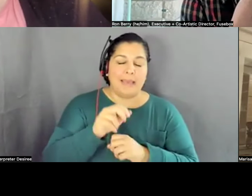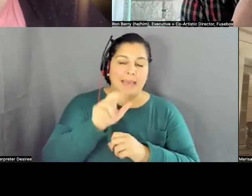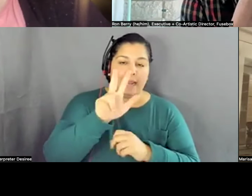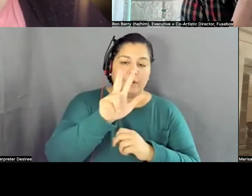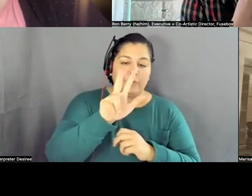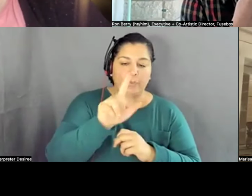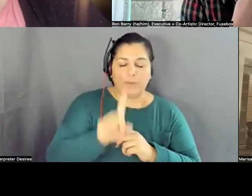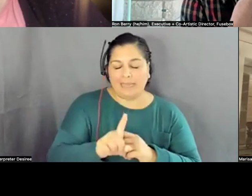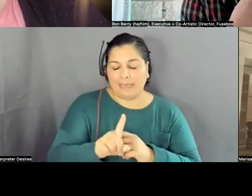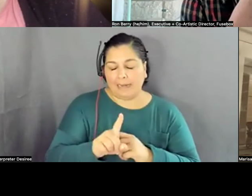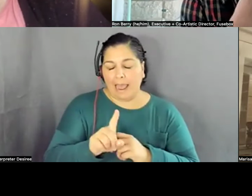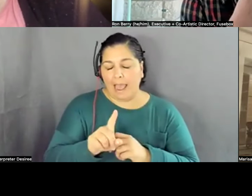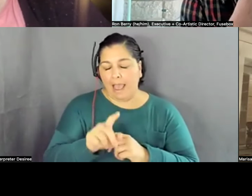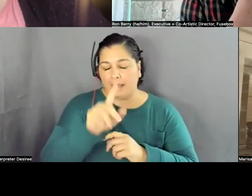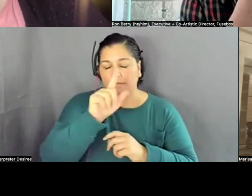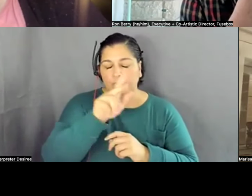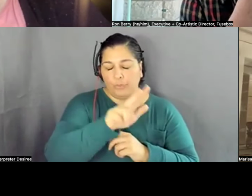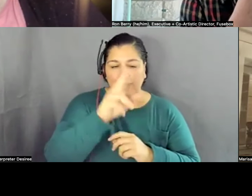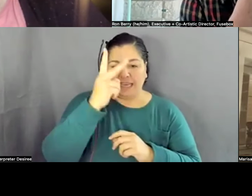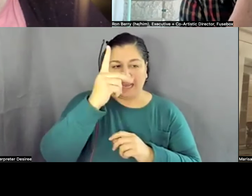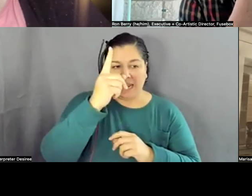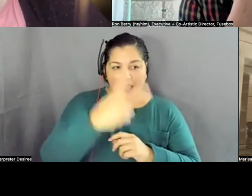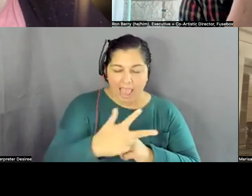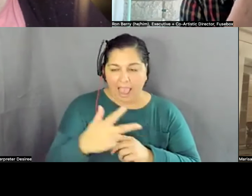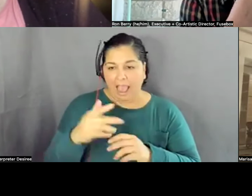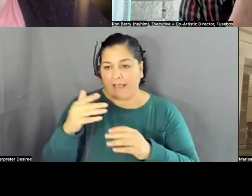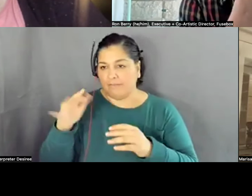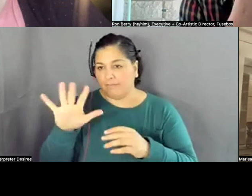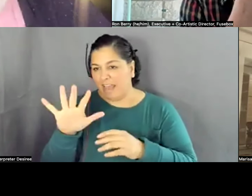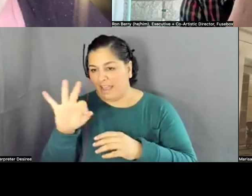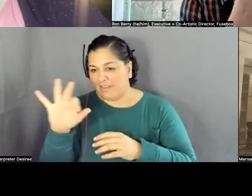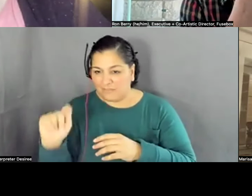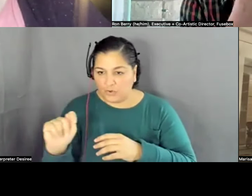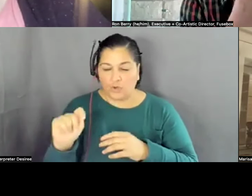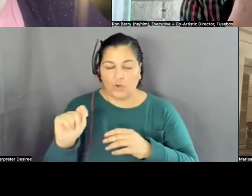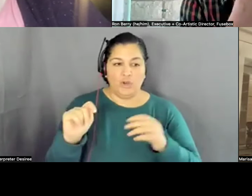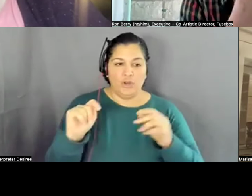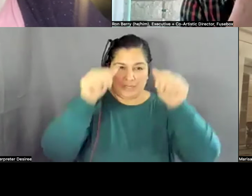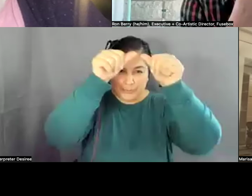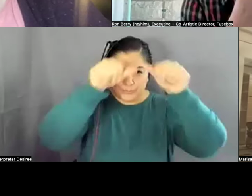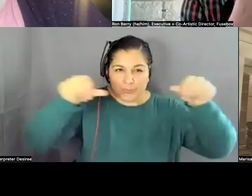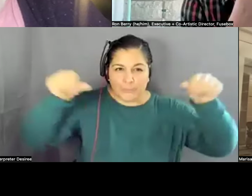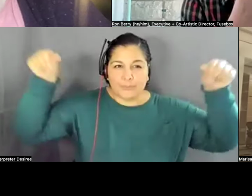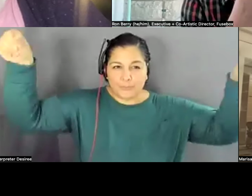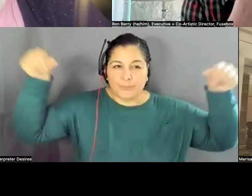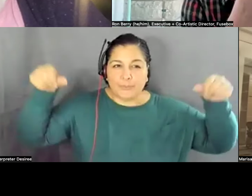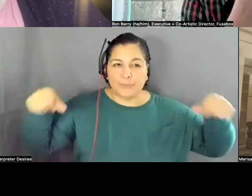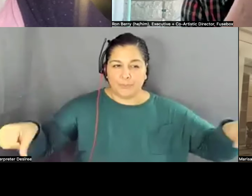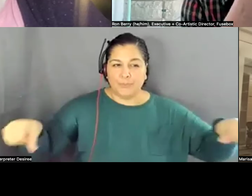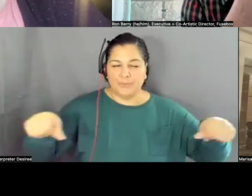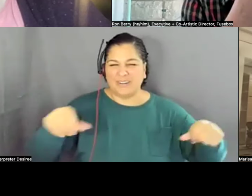feet banners, made out of canvas. If there was an organization that wanted to have some kind of public display